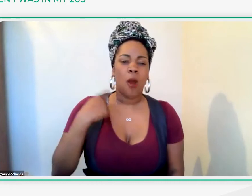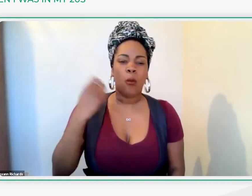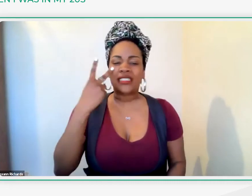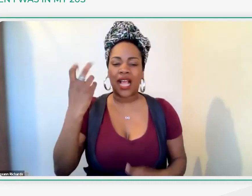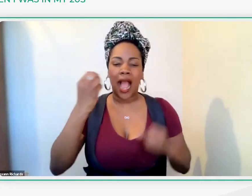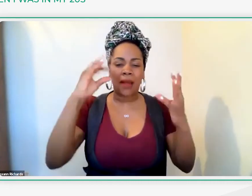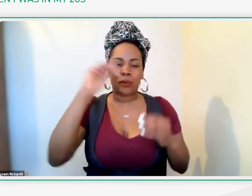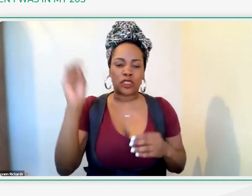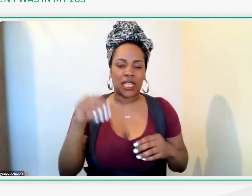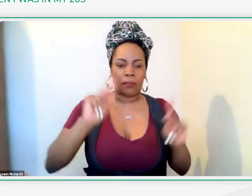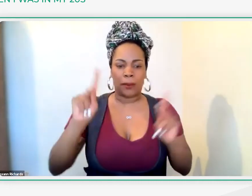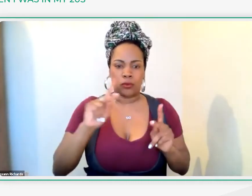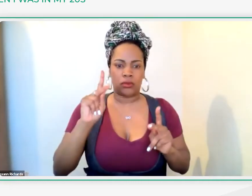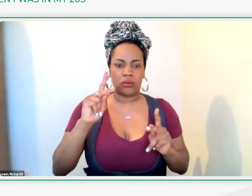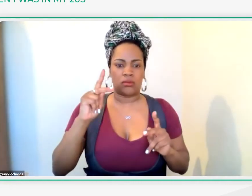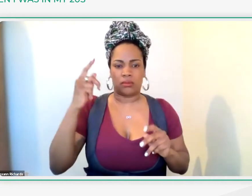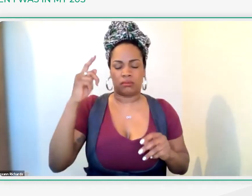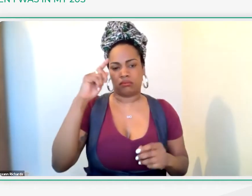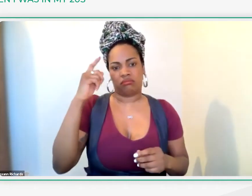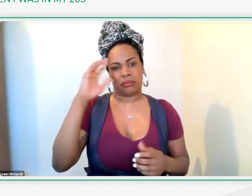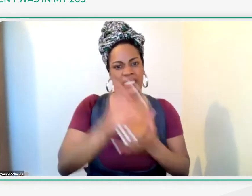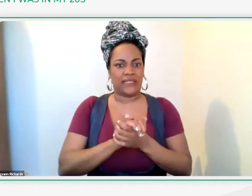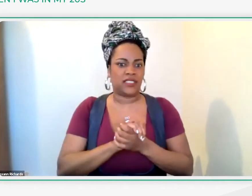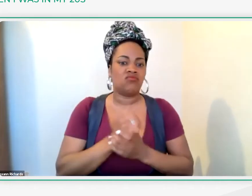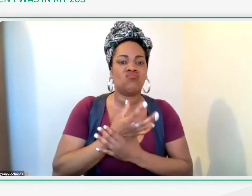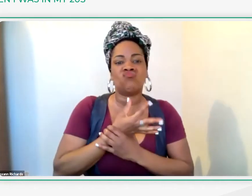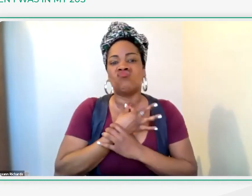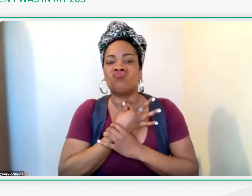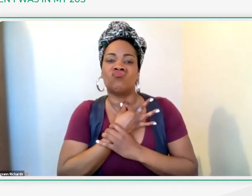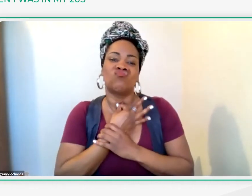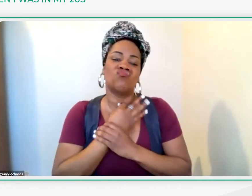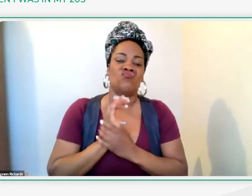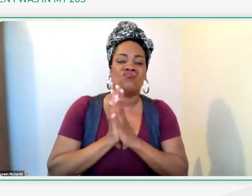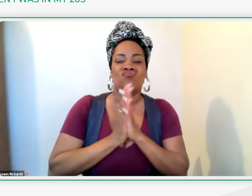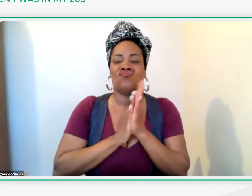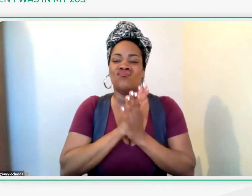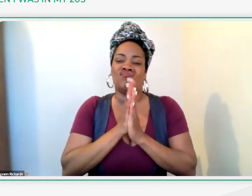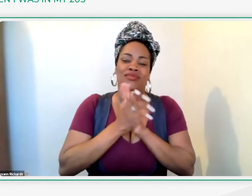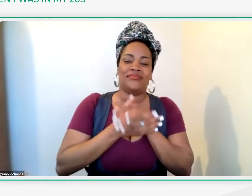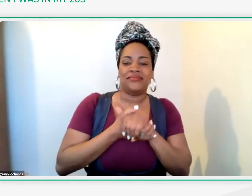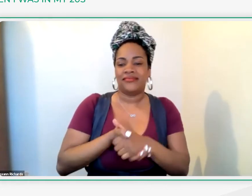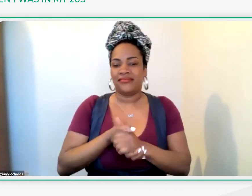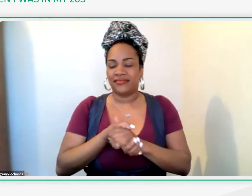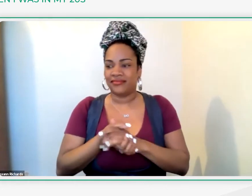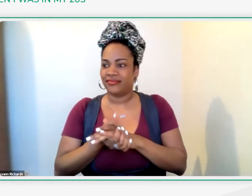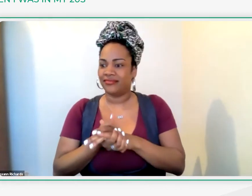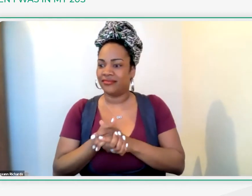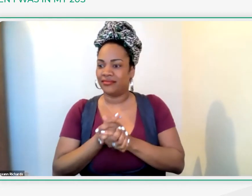Let's see what the poll votes say. What percentage of you all thought that credit unions were better, and what percent thought